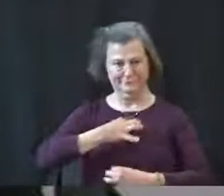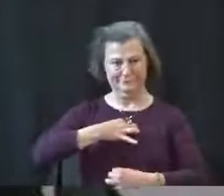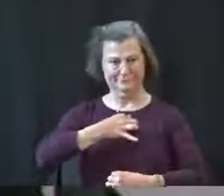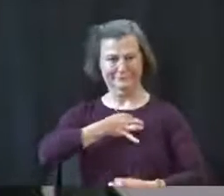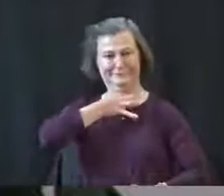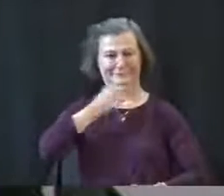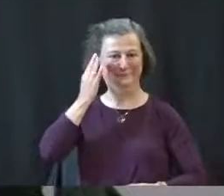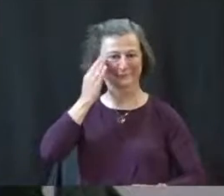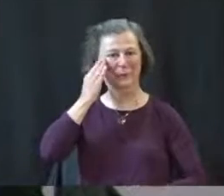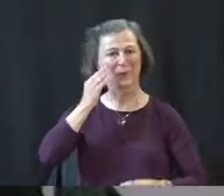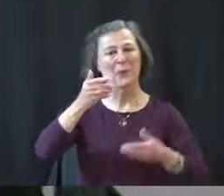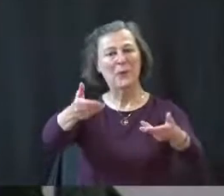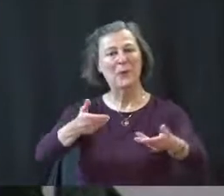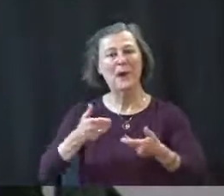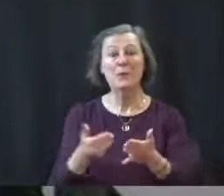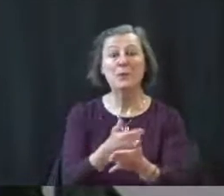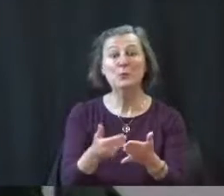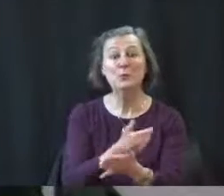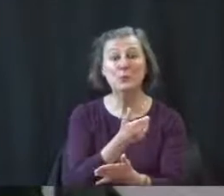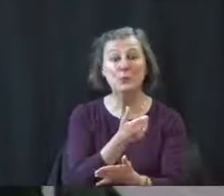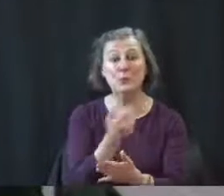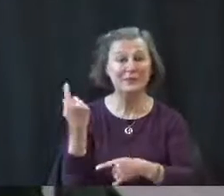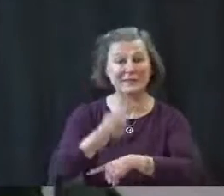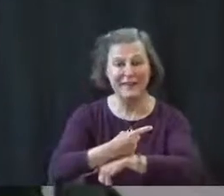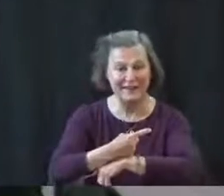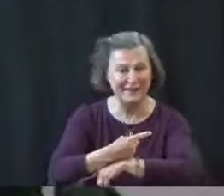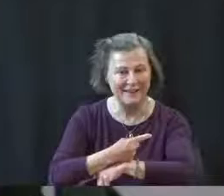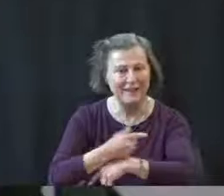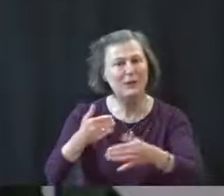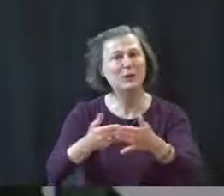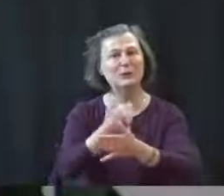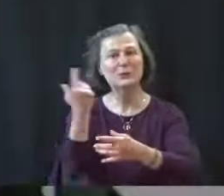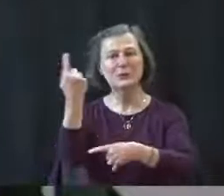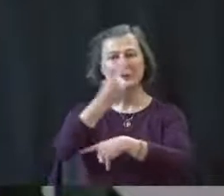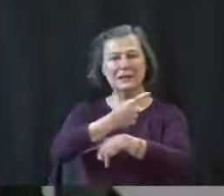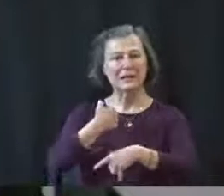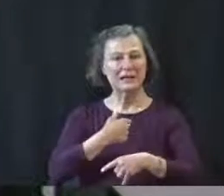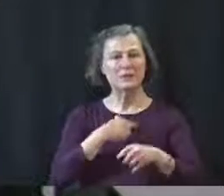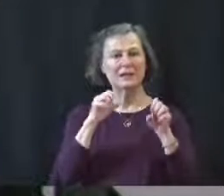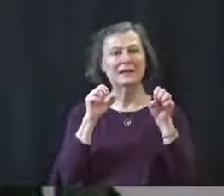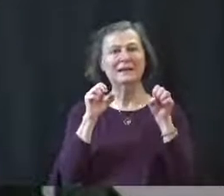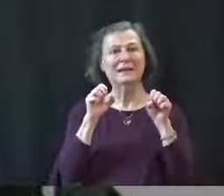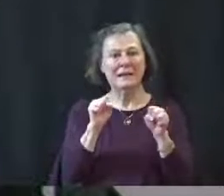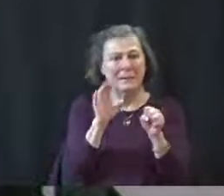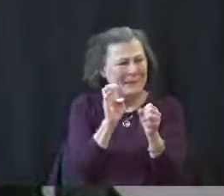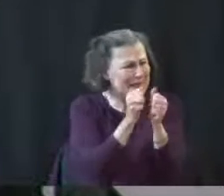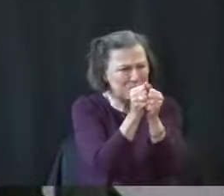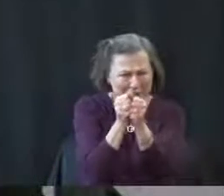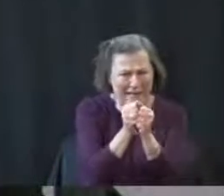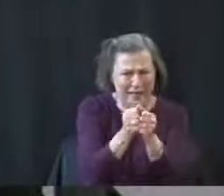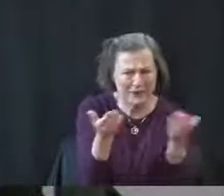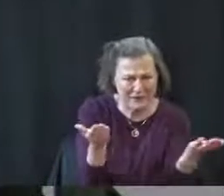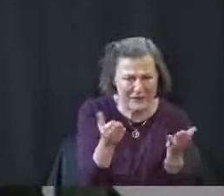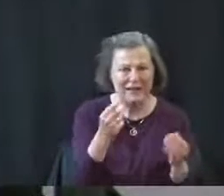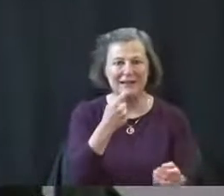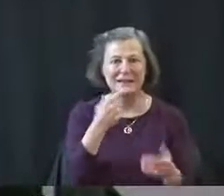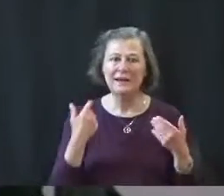a new day, a new day when we can be in each other's actual presence and say “welcome”